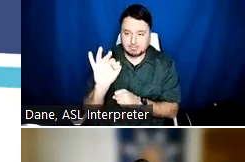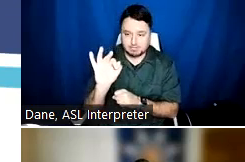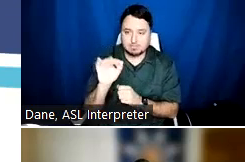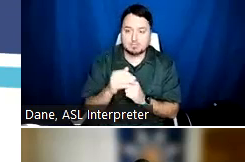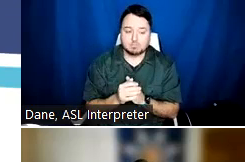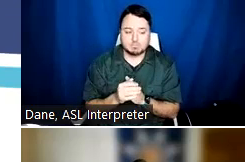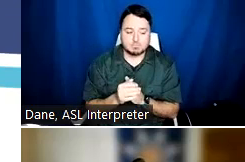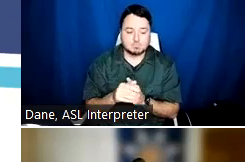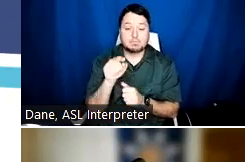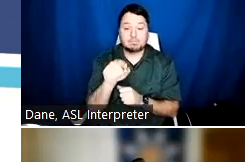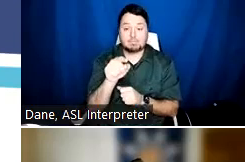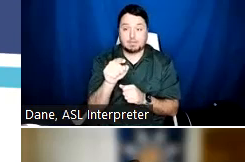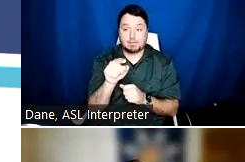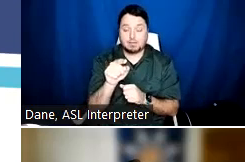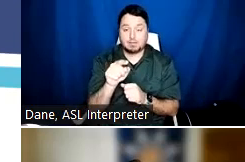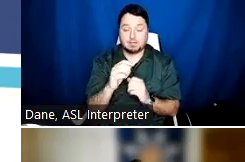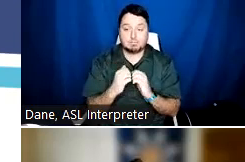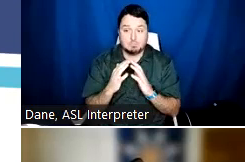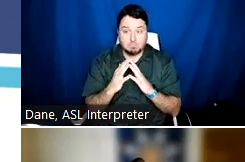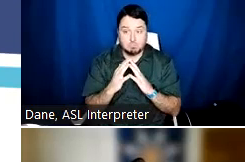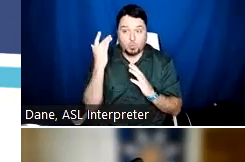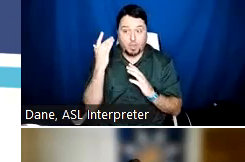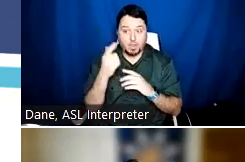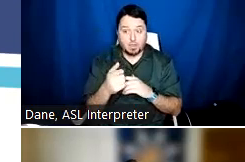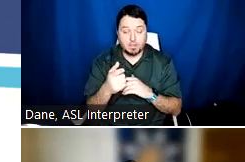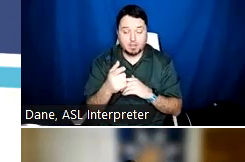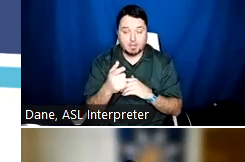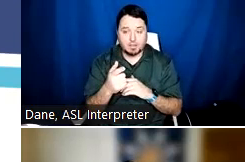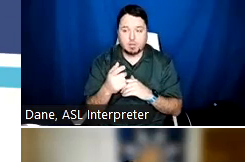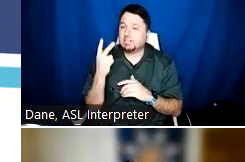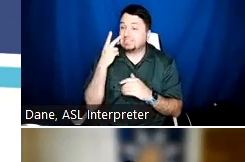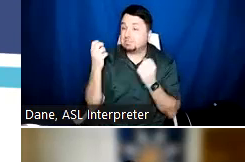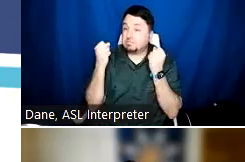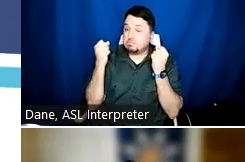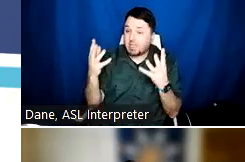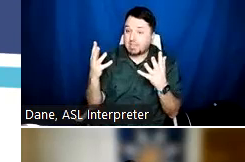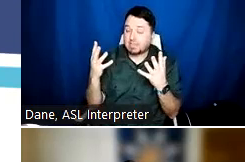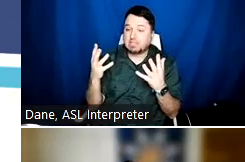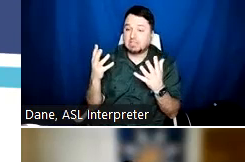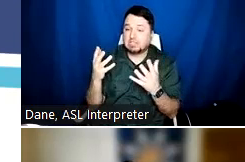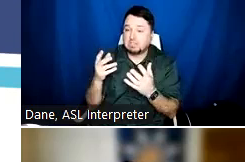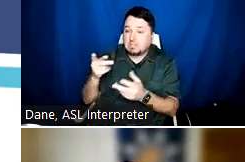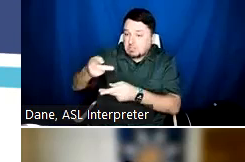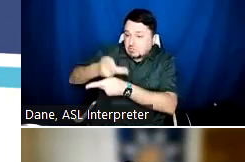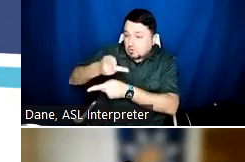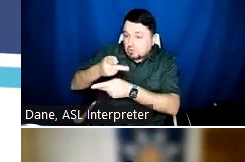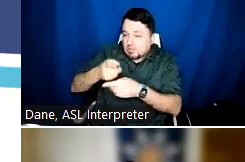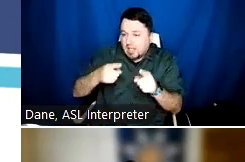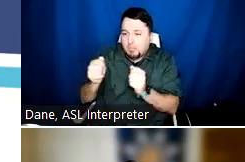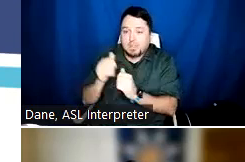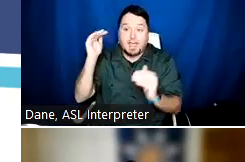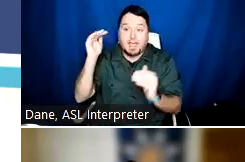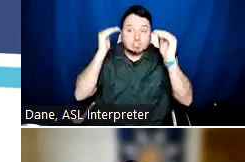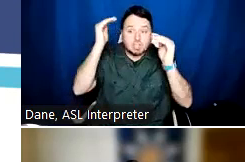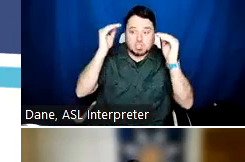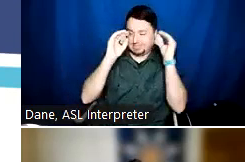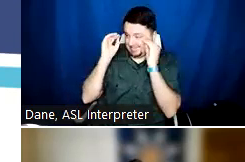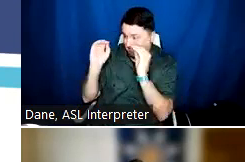This was brought out just because we see a lot of triage happening with our adults teaching ...